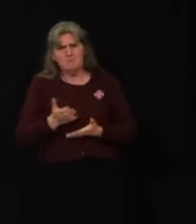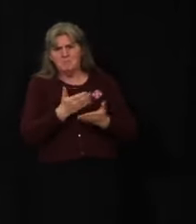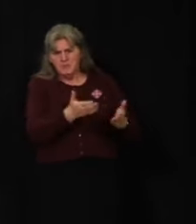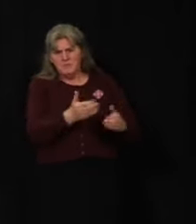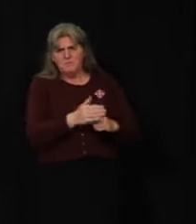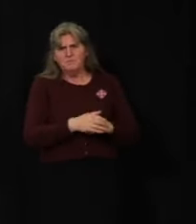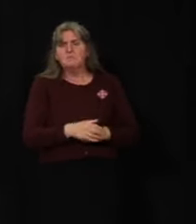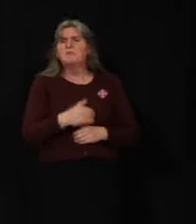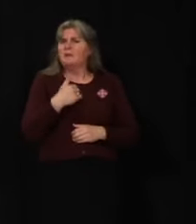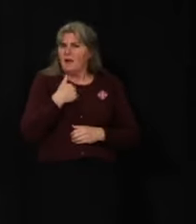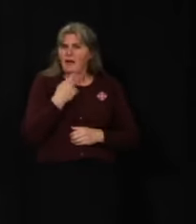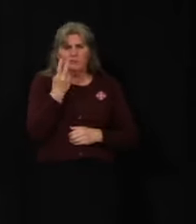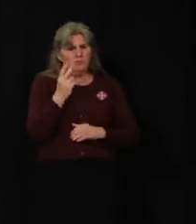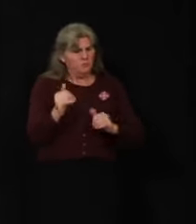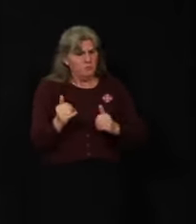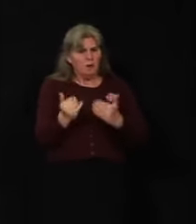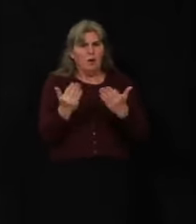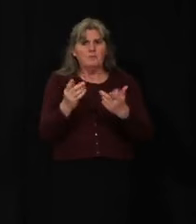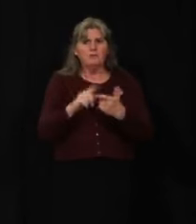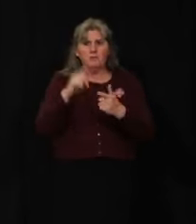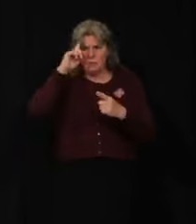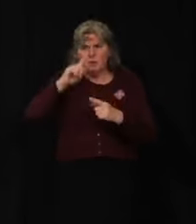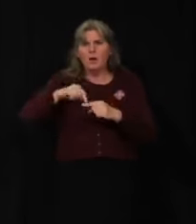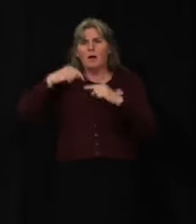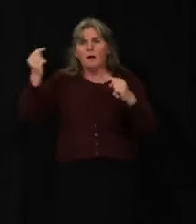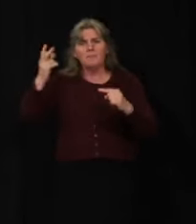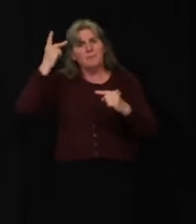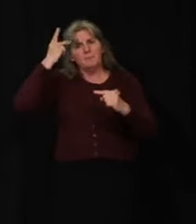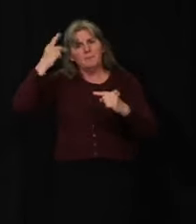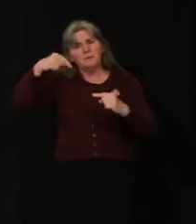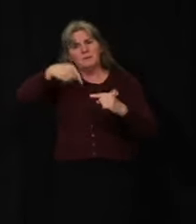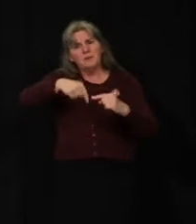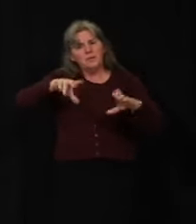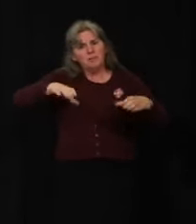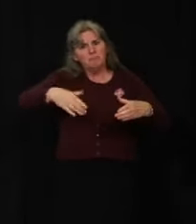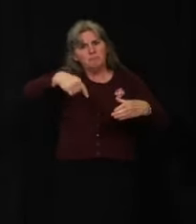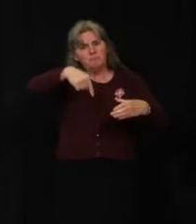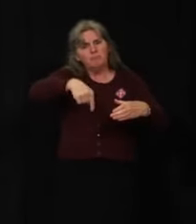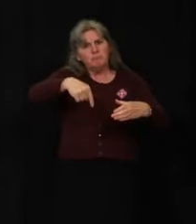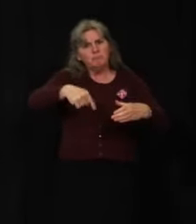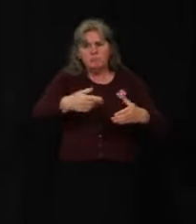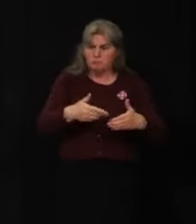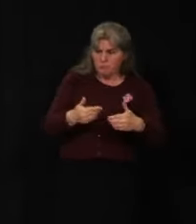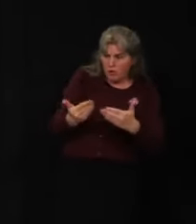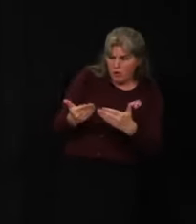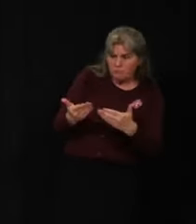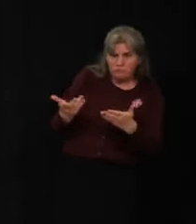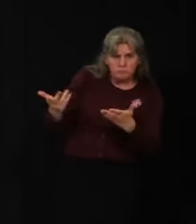guidelines available. It is up to them to comply with the guidelines and they need to